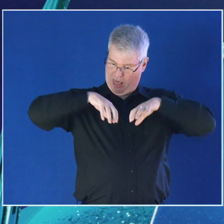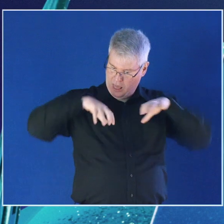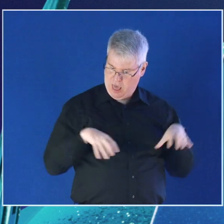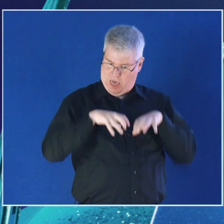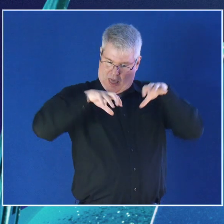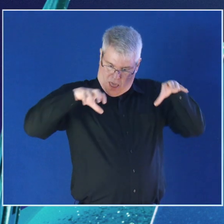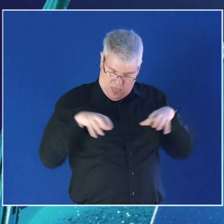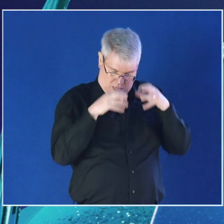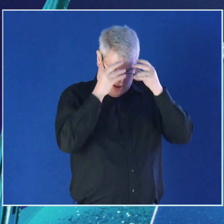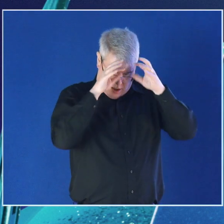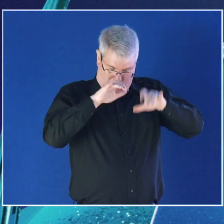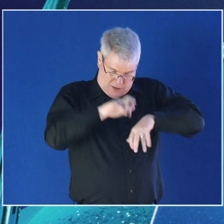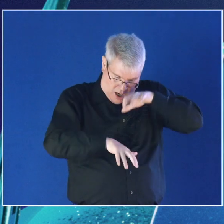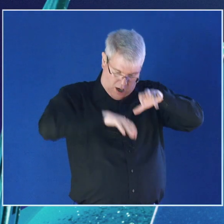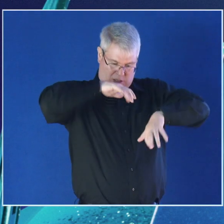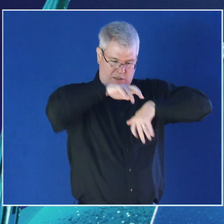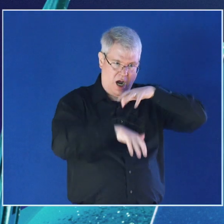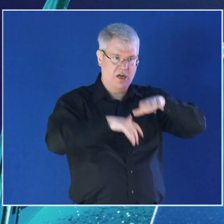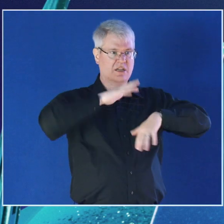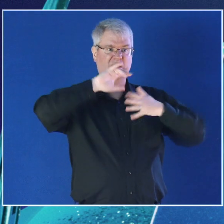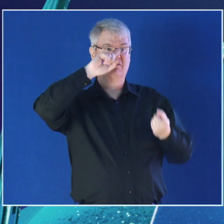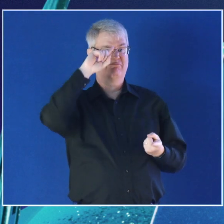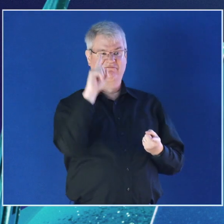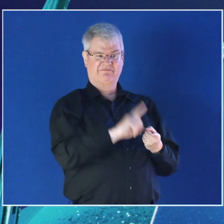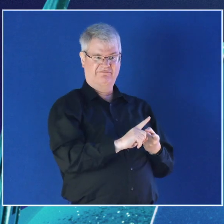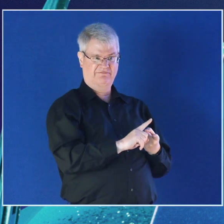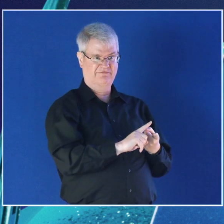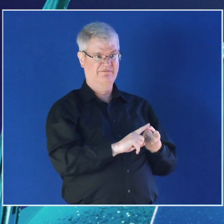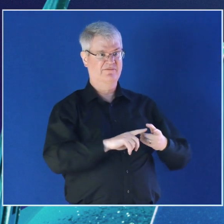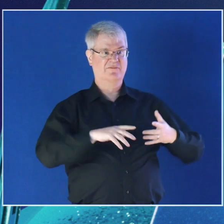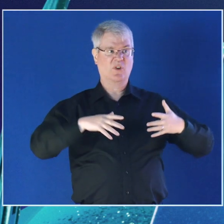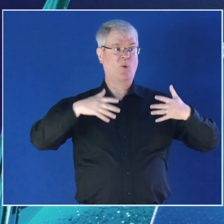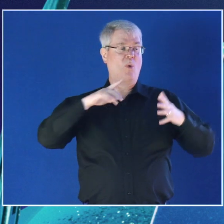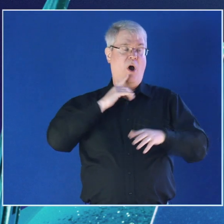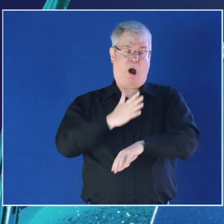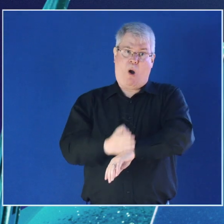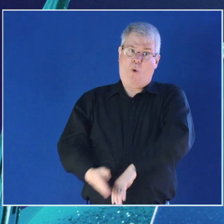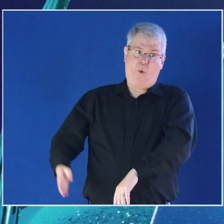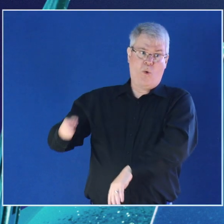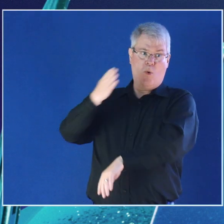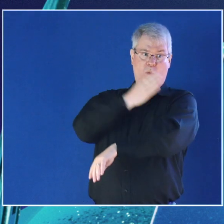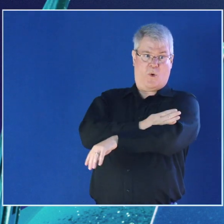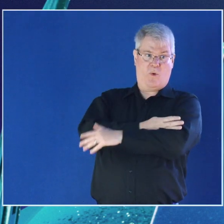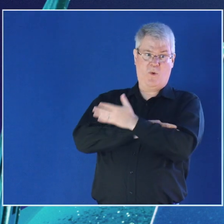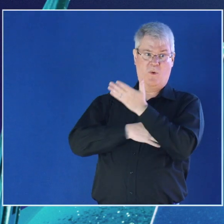For people like you, that's just a huge difference. Well, even for more people than me,